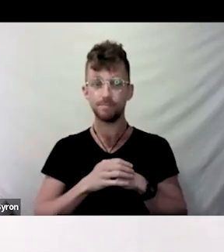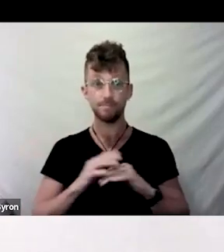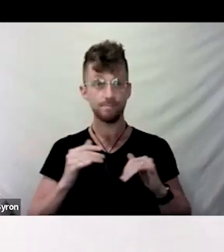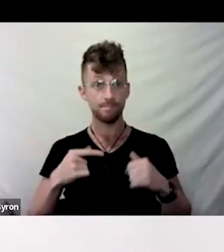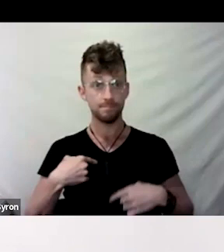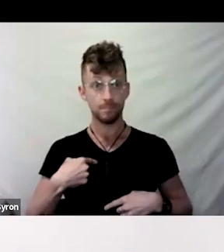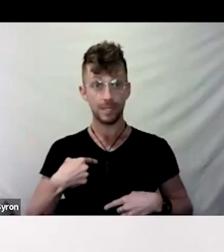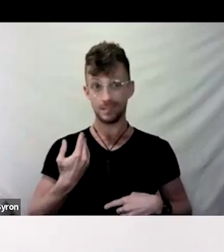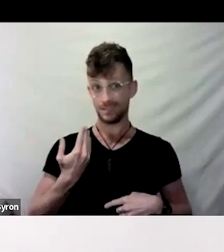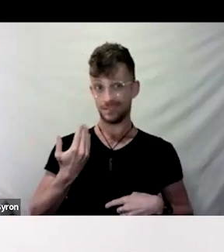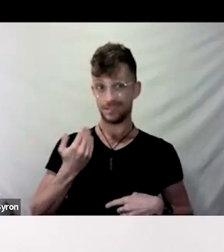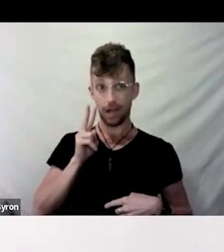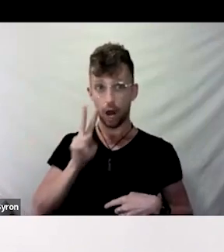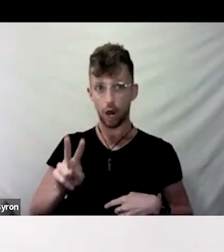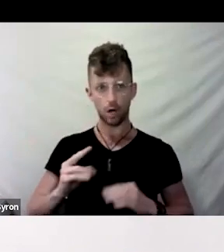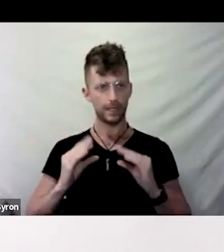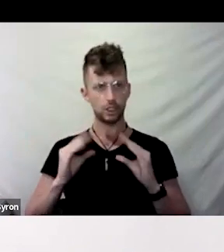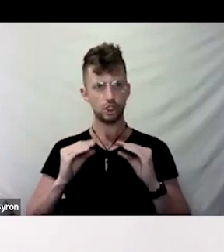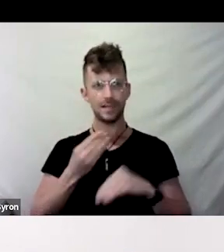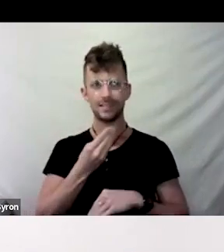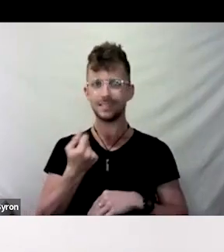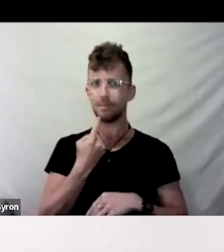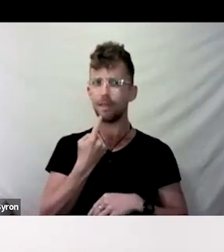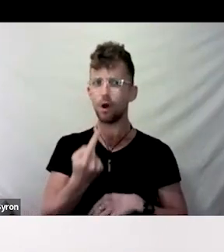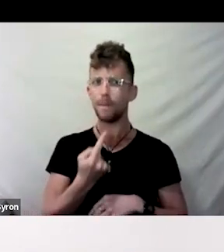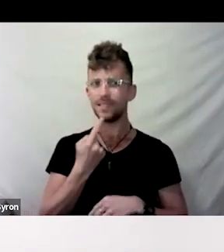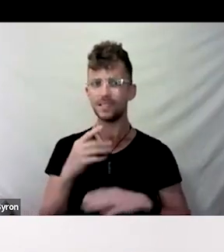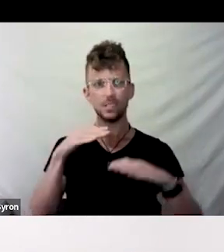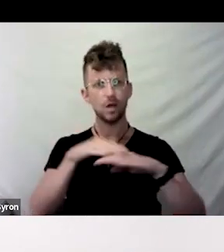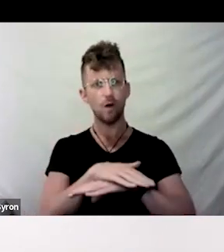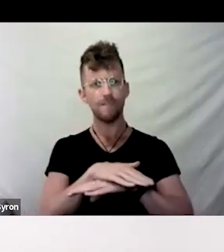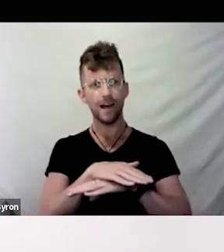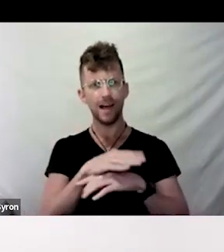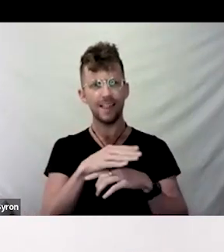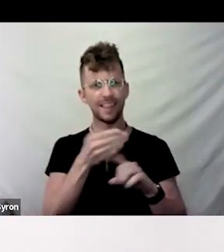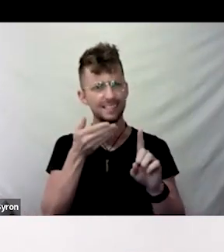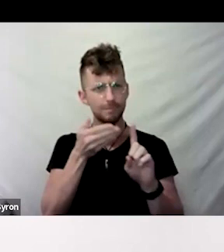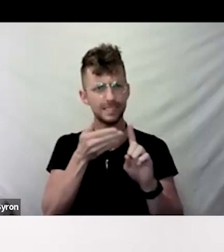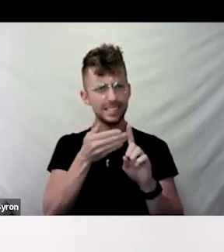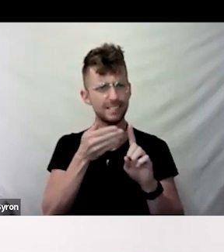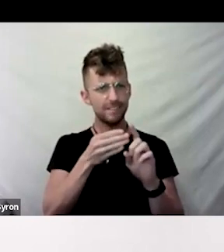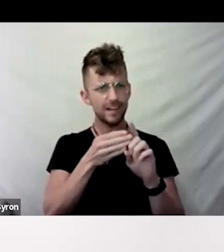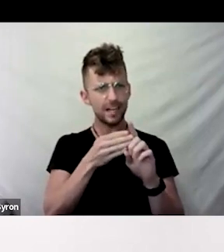some of the comments again around those specific queries of what you can and cannot purchase